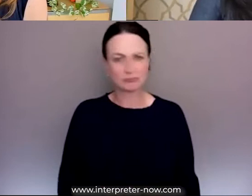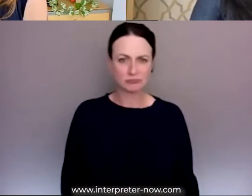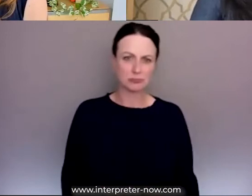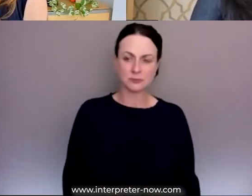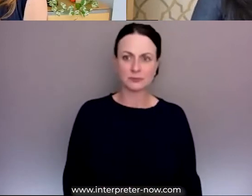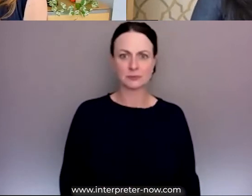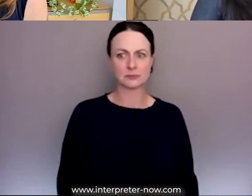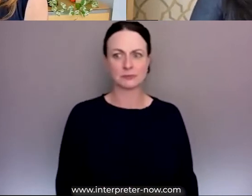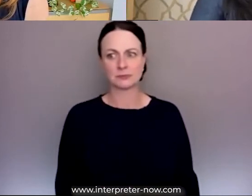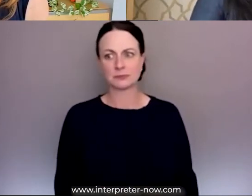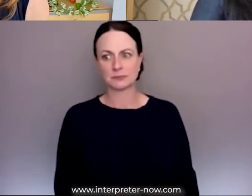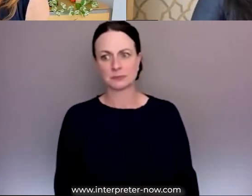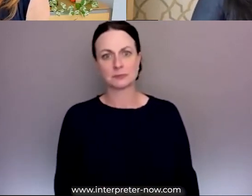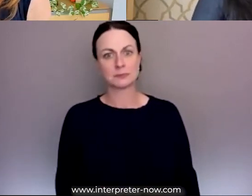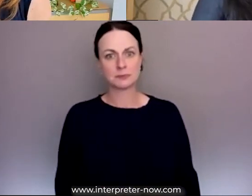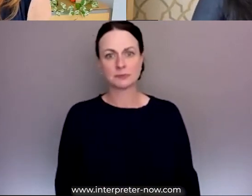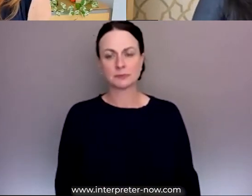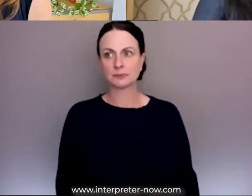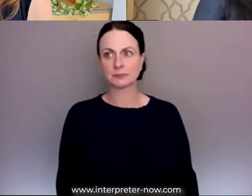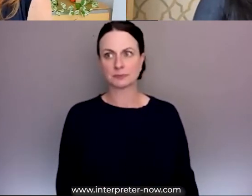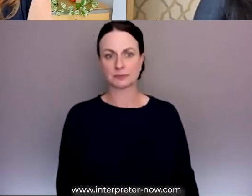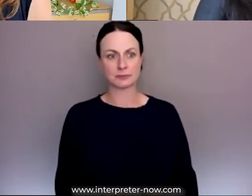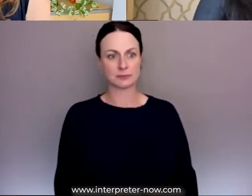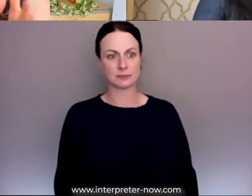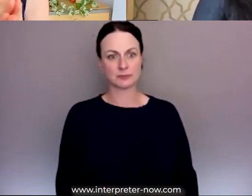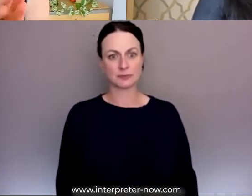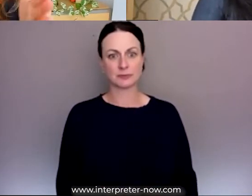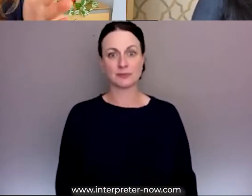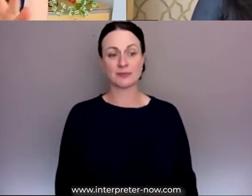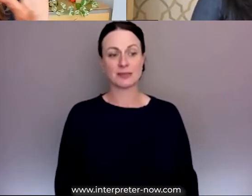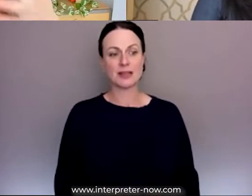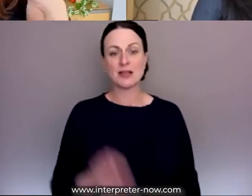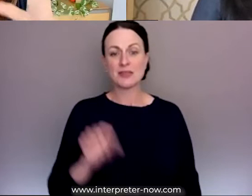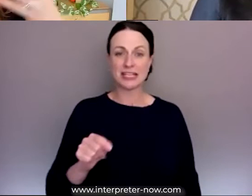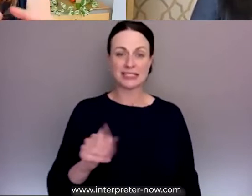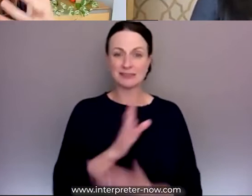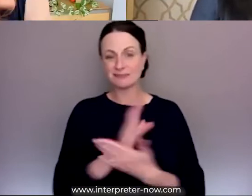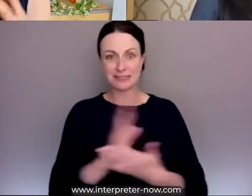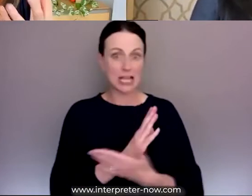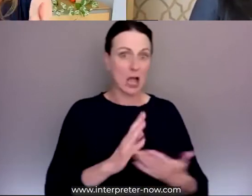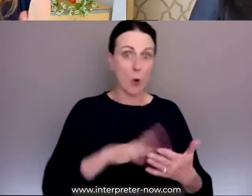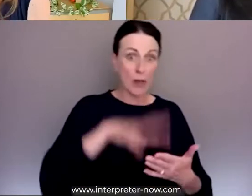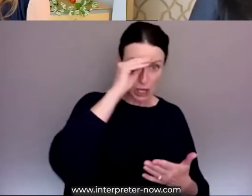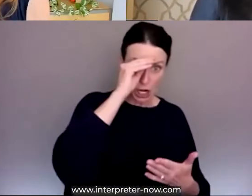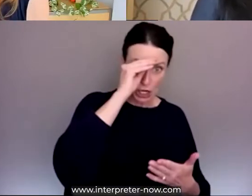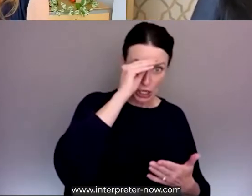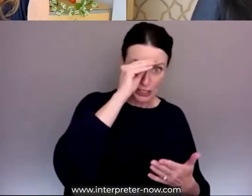So, this show is about moving from learning to action. So, we learn and then we take action, right?